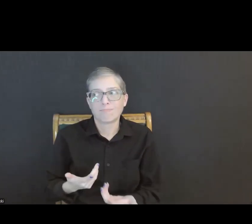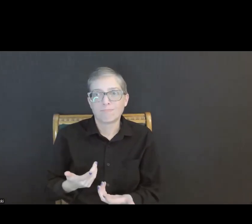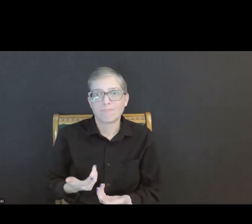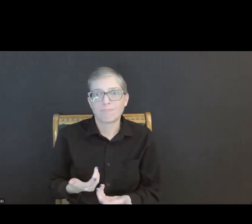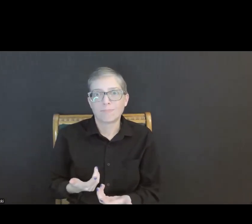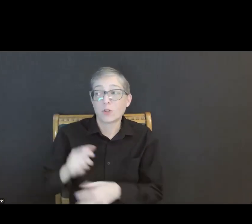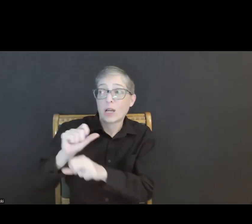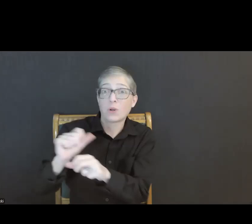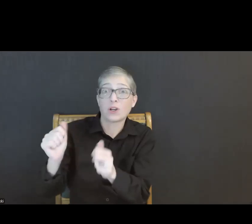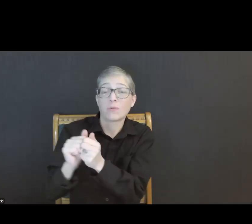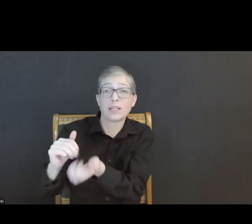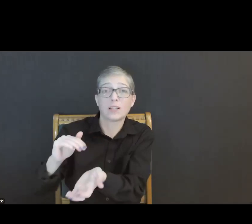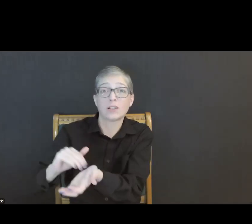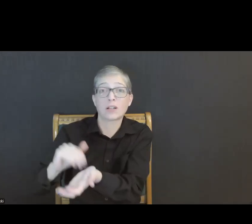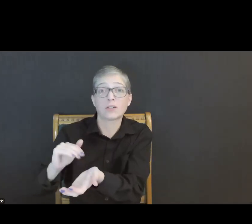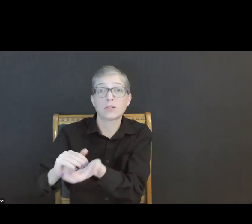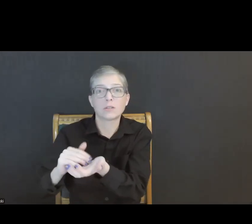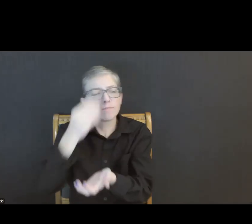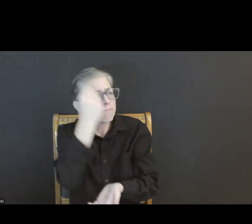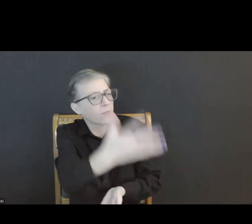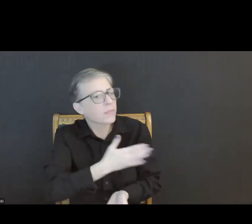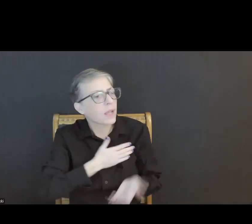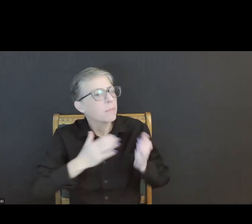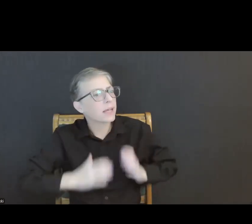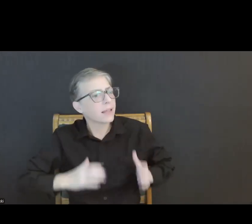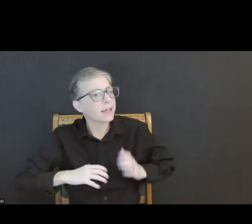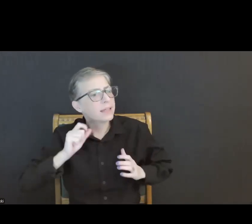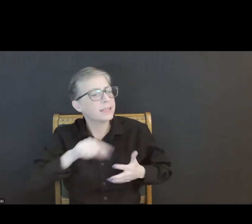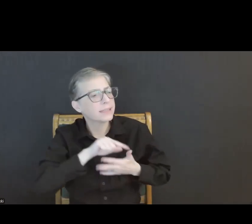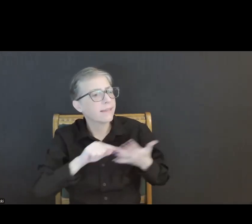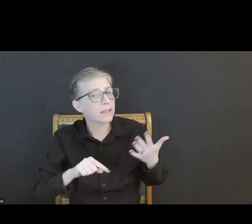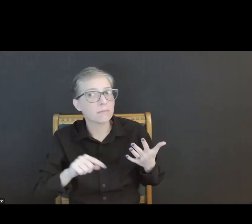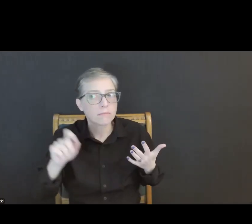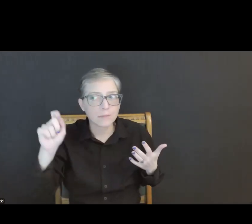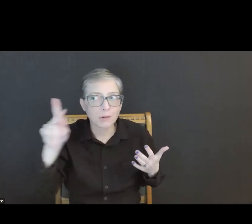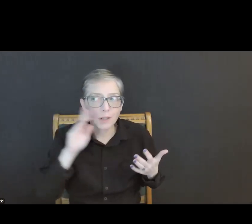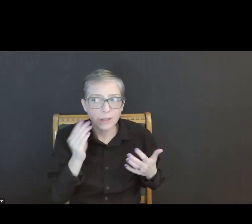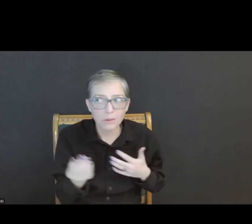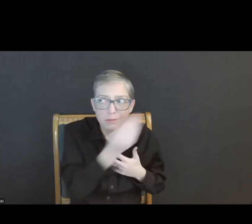okay my client needs this okay I'll send it to our CC work team oh well my client needs housing